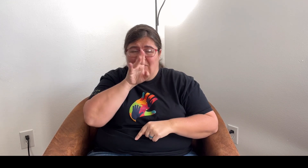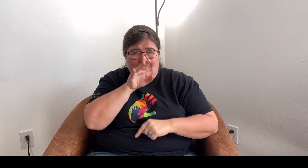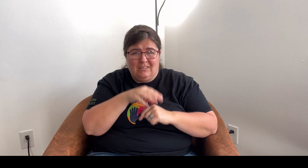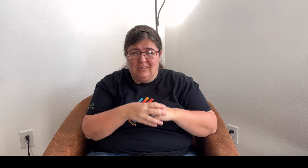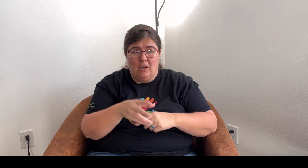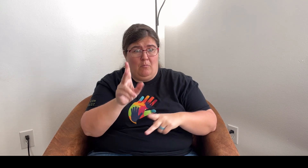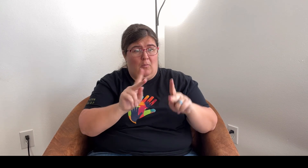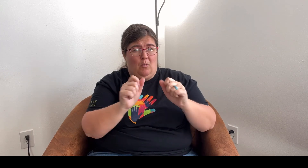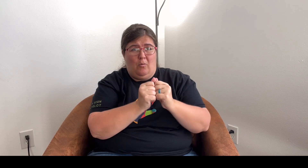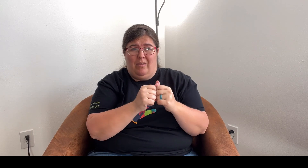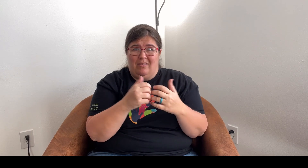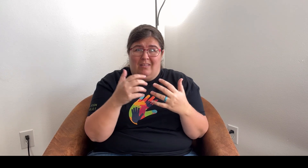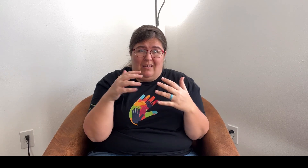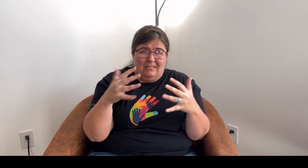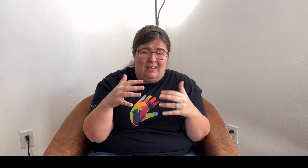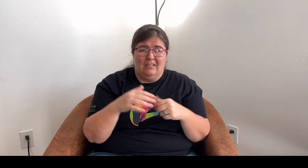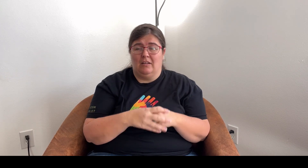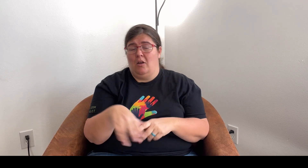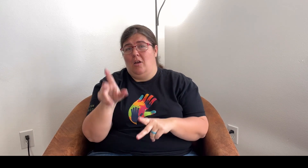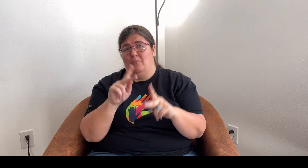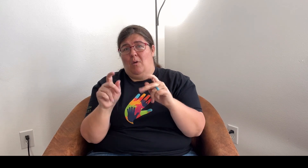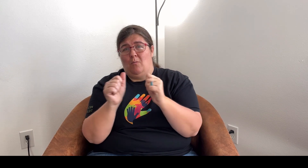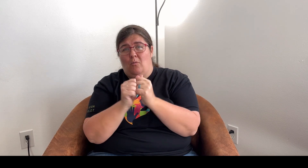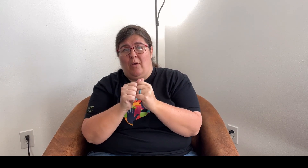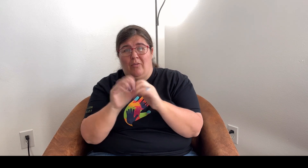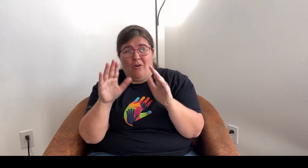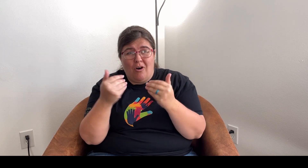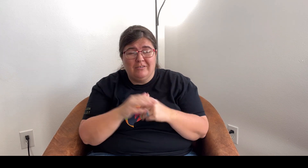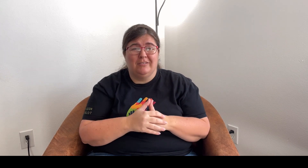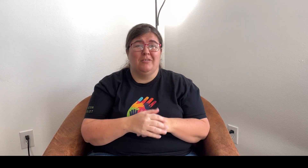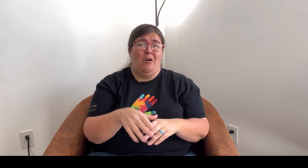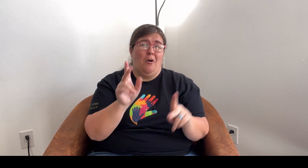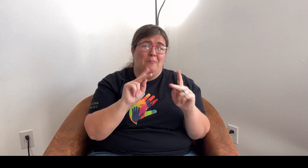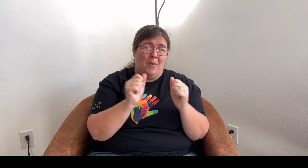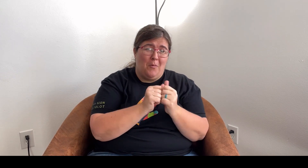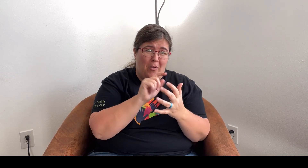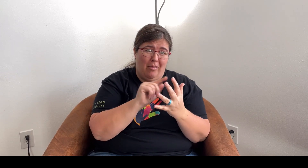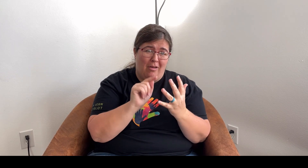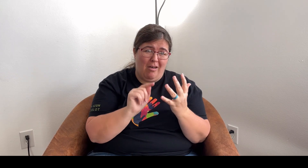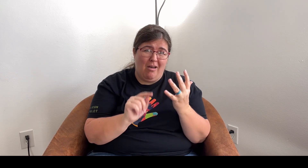People who can't speak, people with anxiety, people with autism,